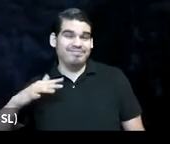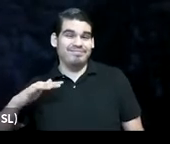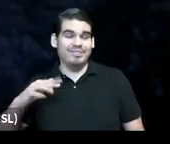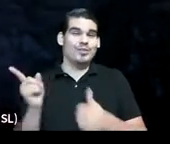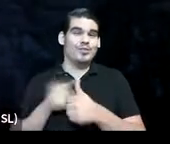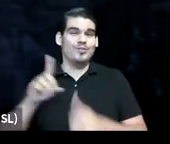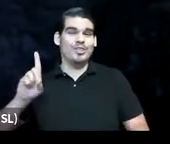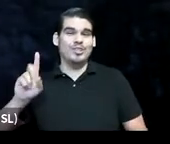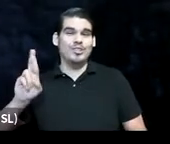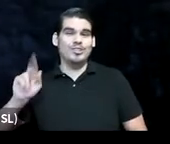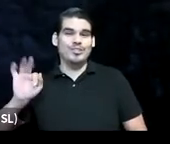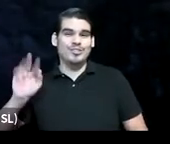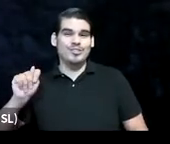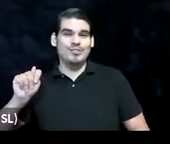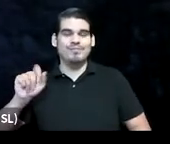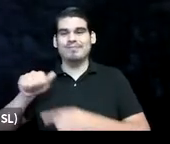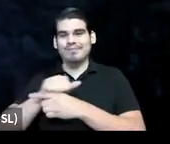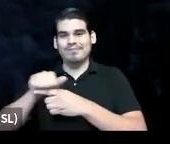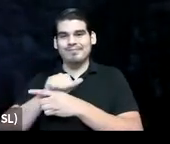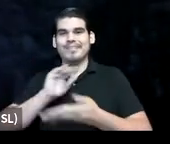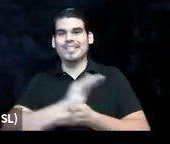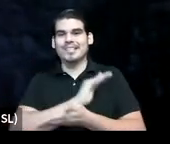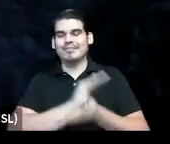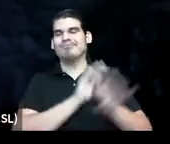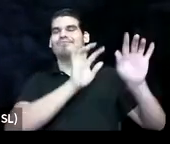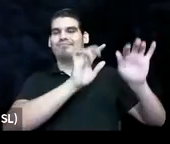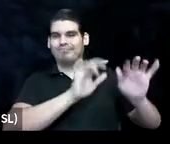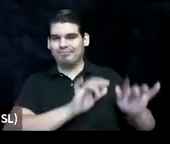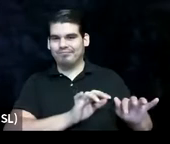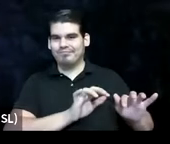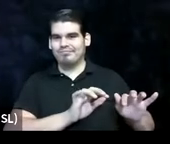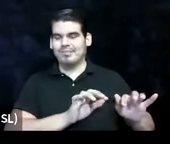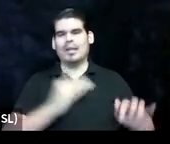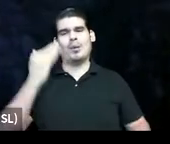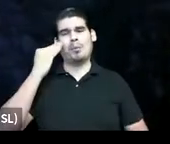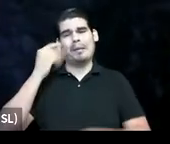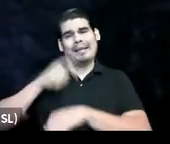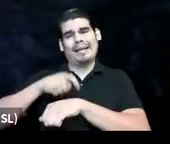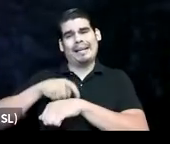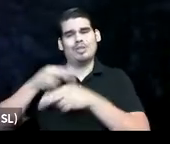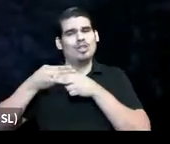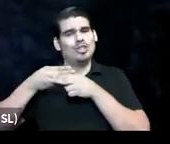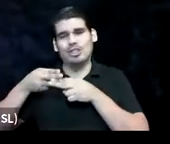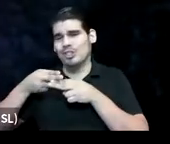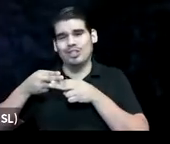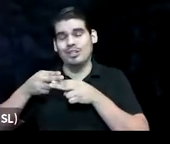with every paper you write hopefully you're doing several, several drafts of a resolution right